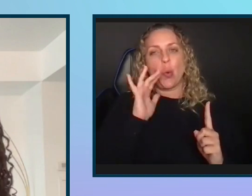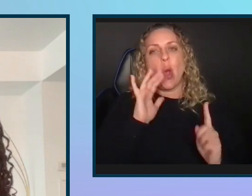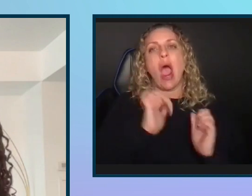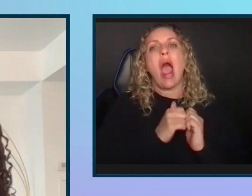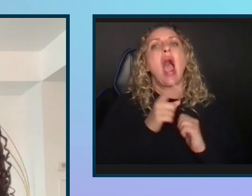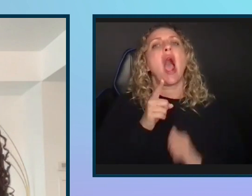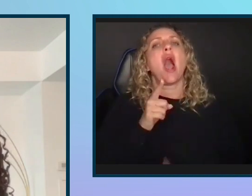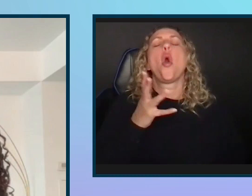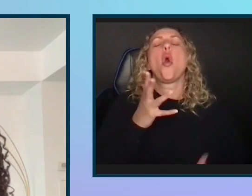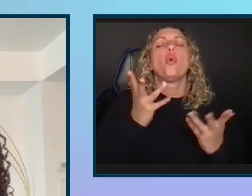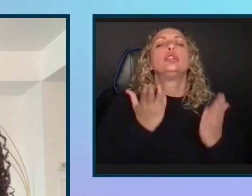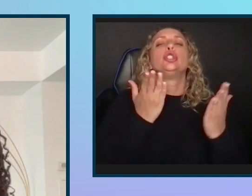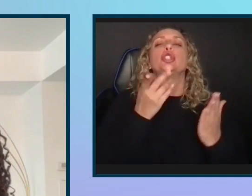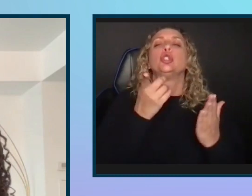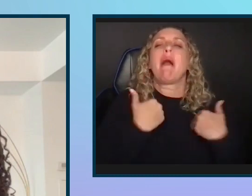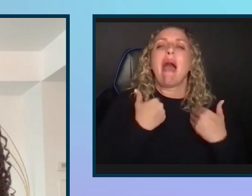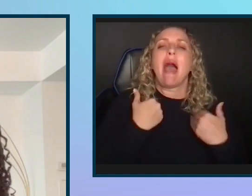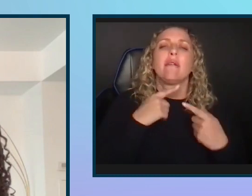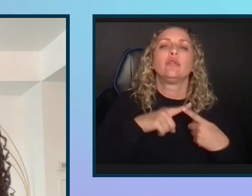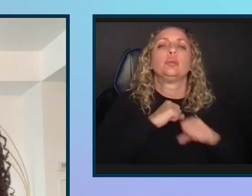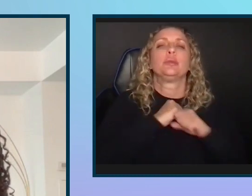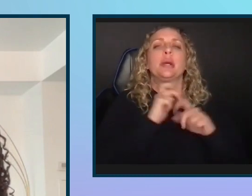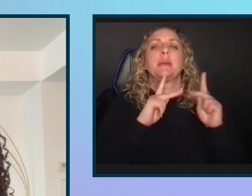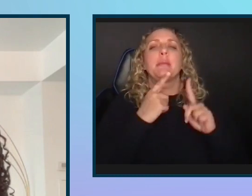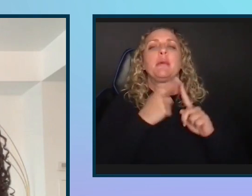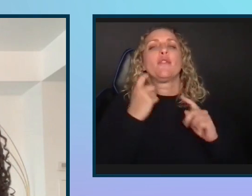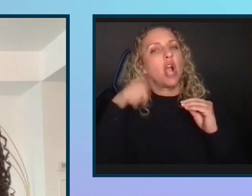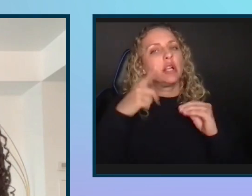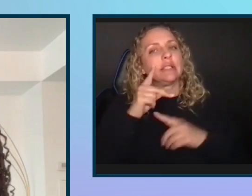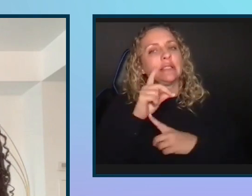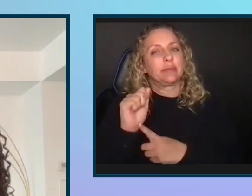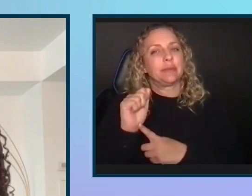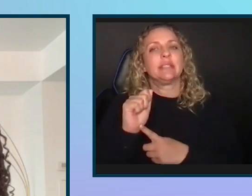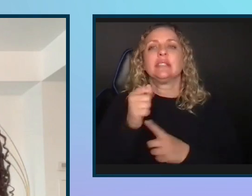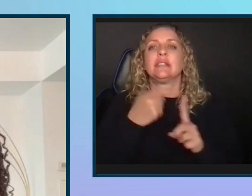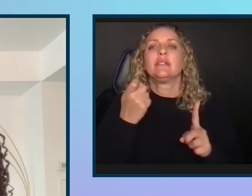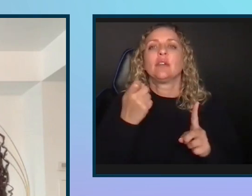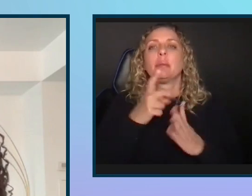what suggestions would you have to protect people from cognitive disabilities, from discrimination in the workplace?